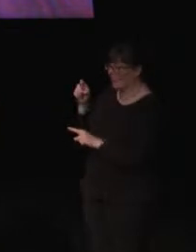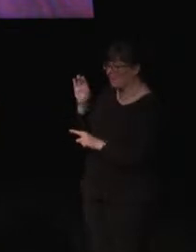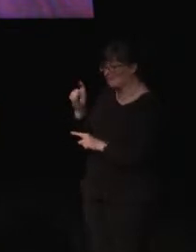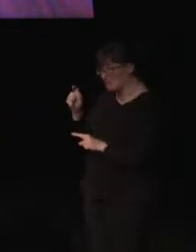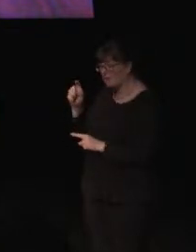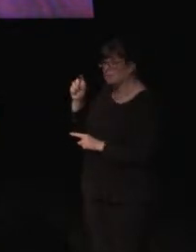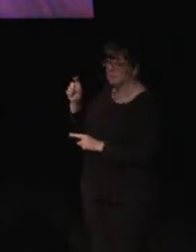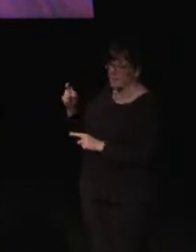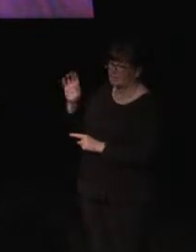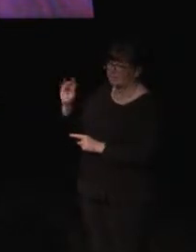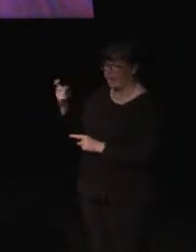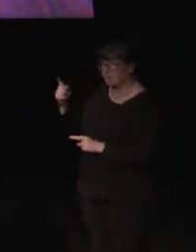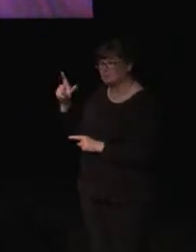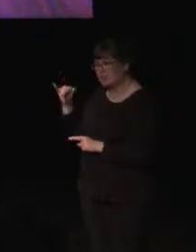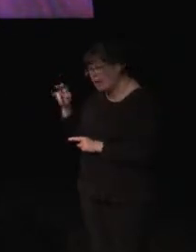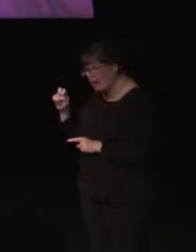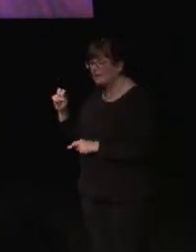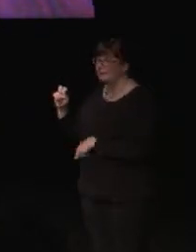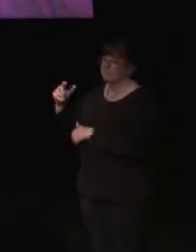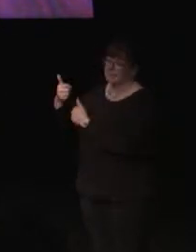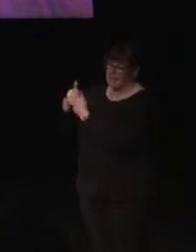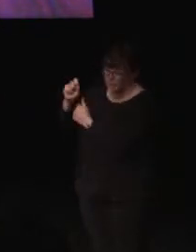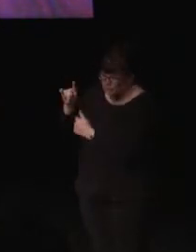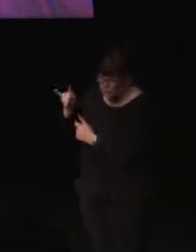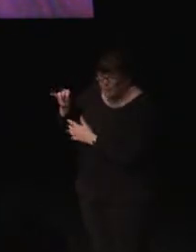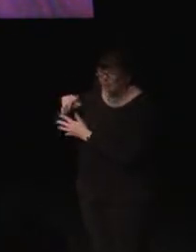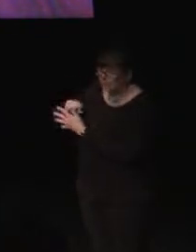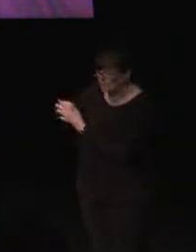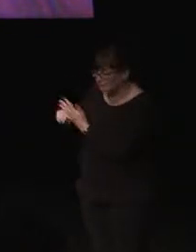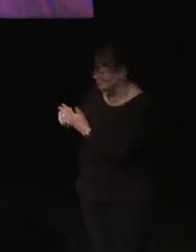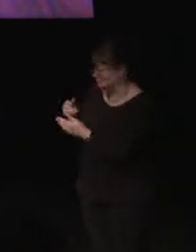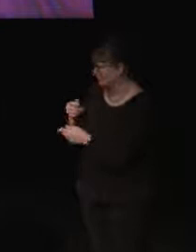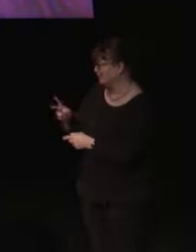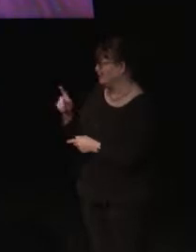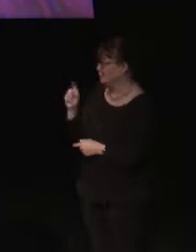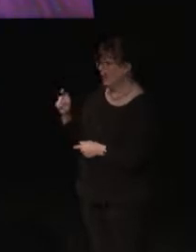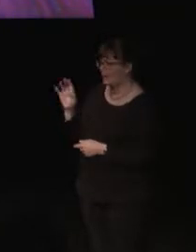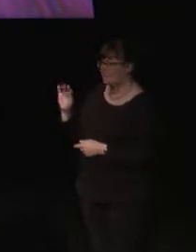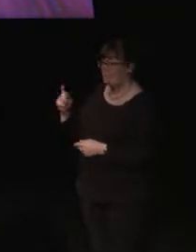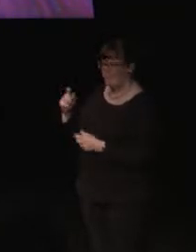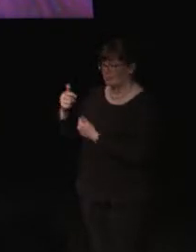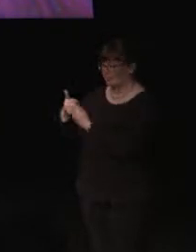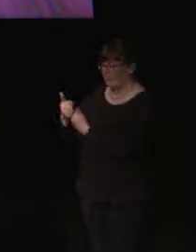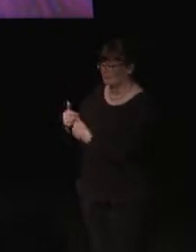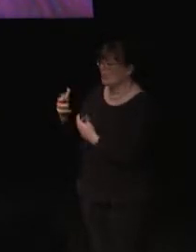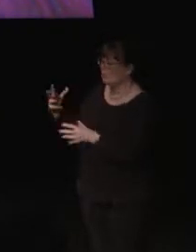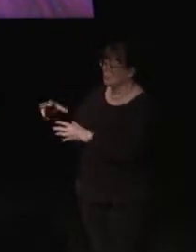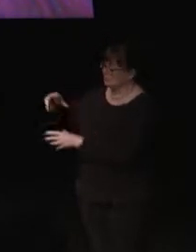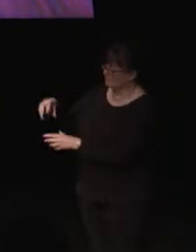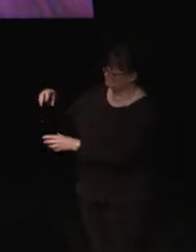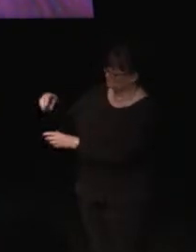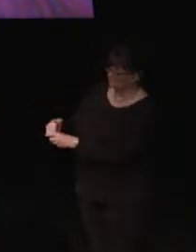as well as Xbox Games Studios. Several Xbox games already have some of these accessible technologies in them.